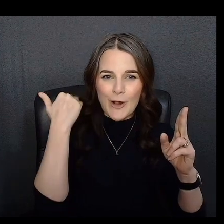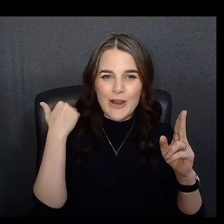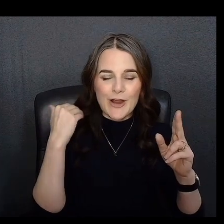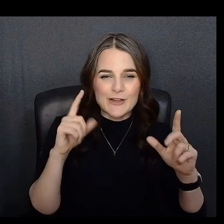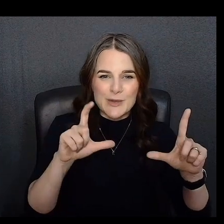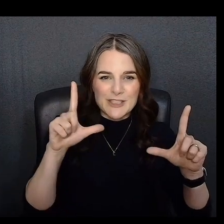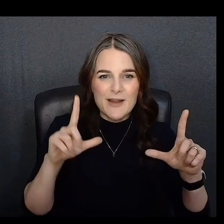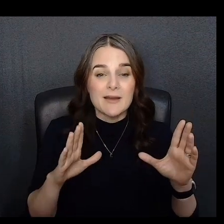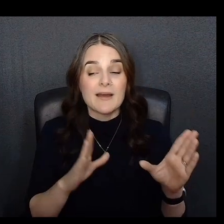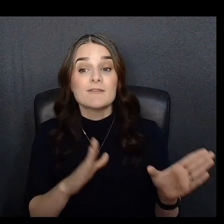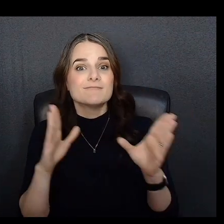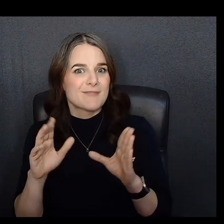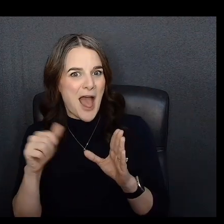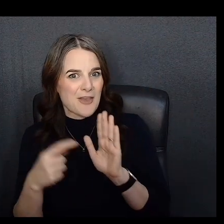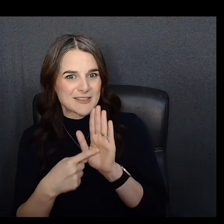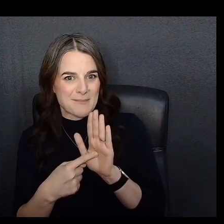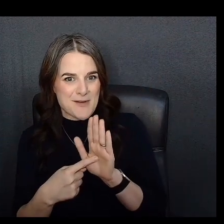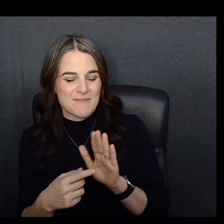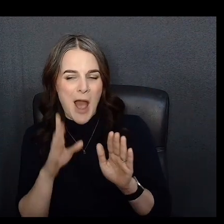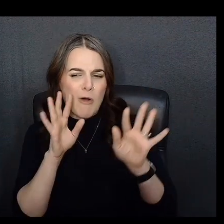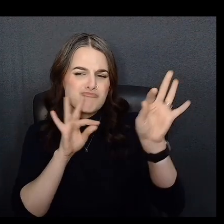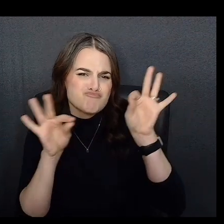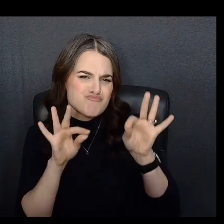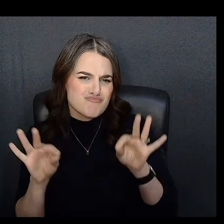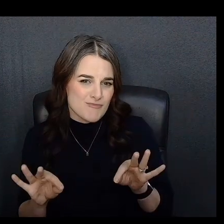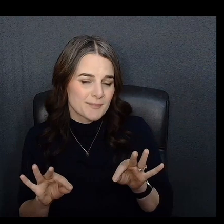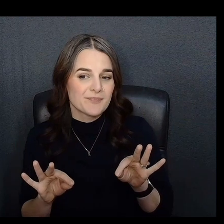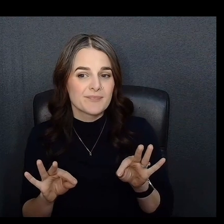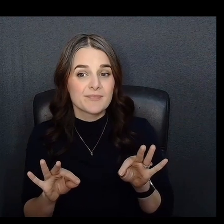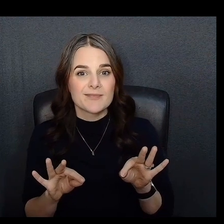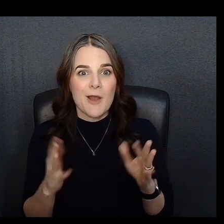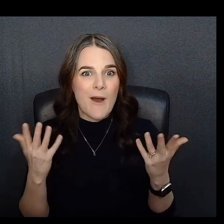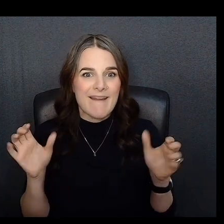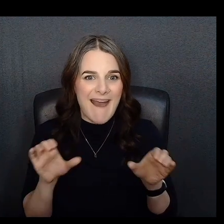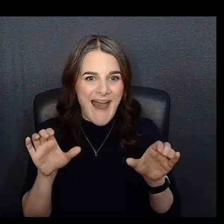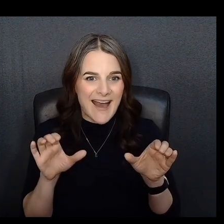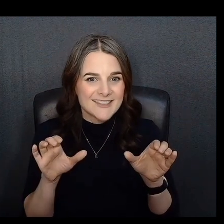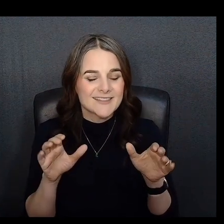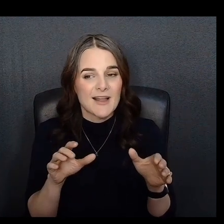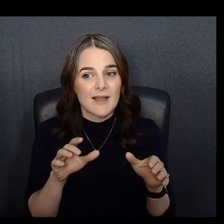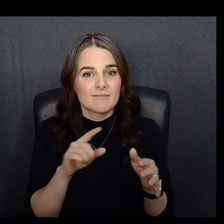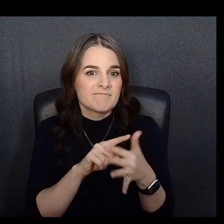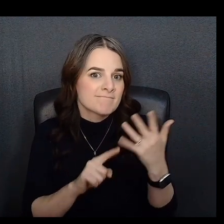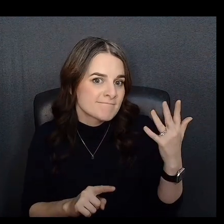So I'm just going to go through these, explain which app they are, and then leave them just up on the slides for a couple of seconds